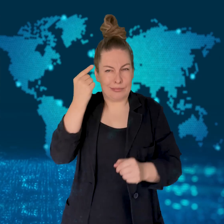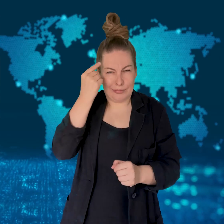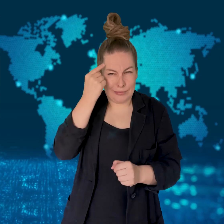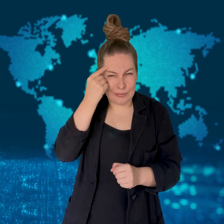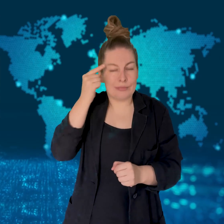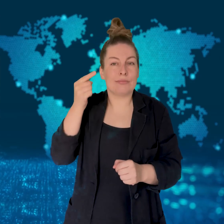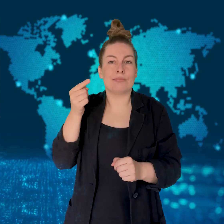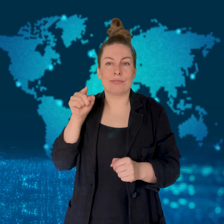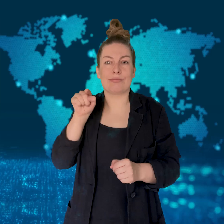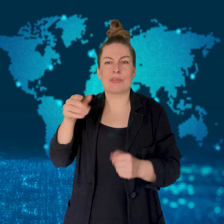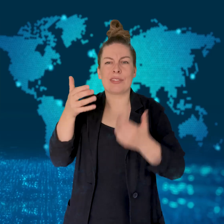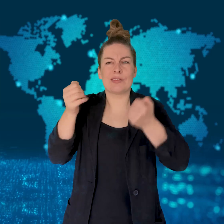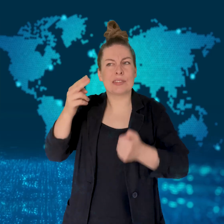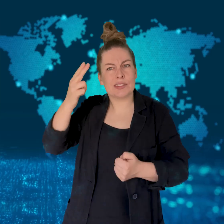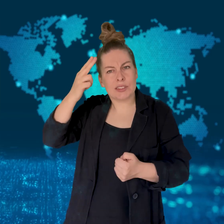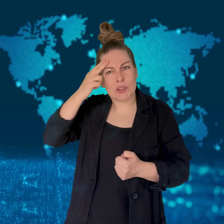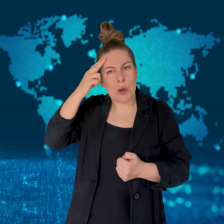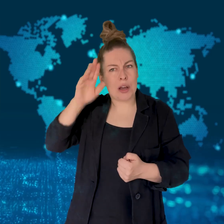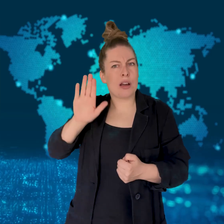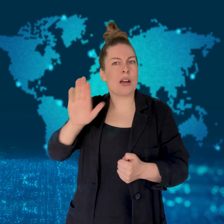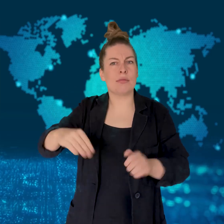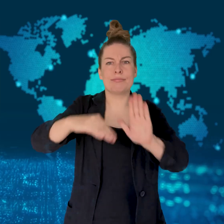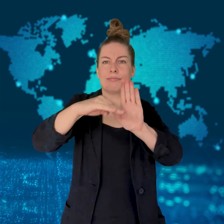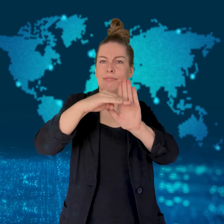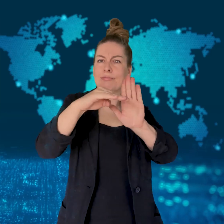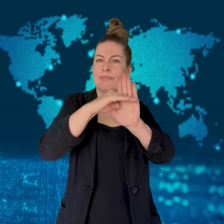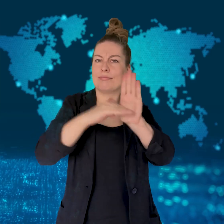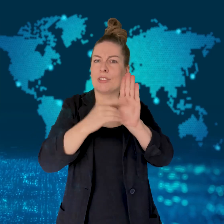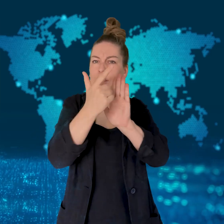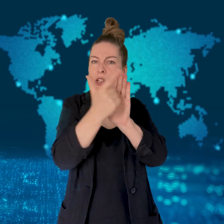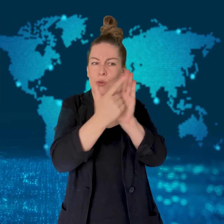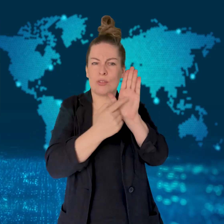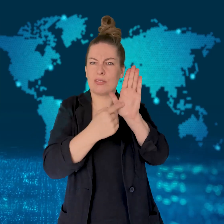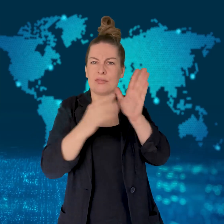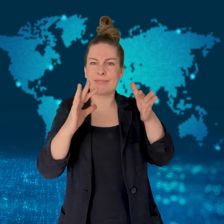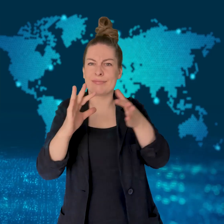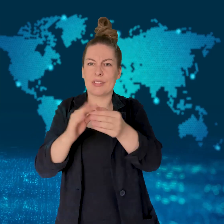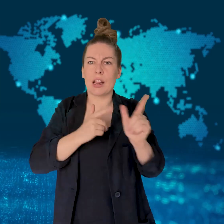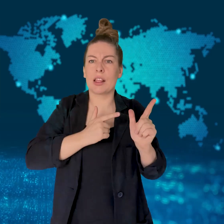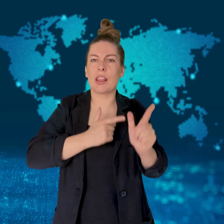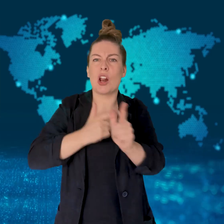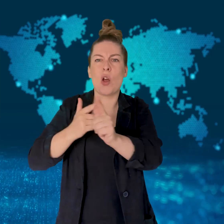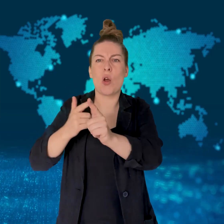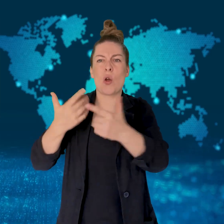The group believes that she was arrested under